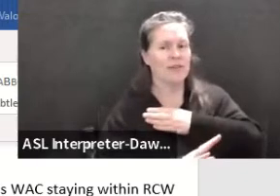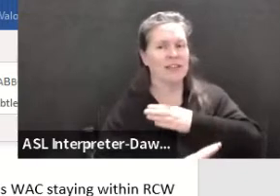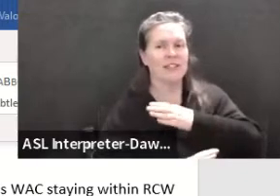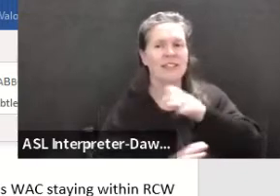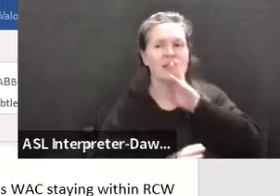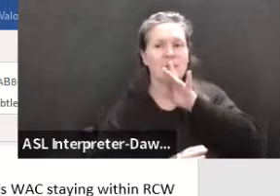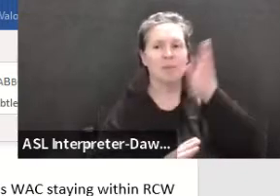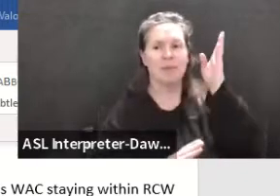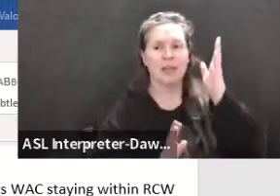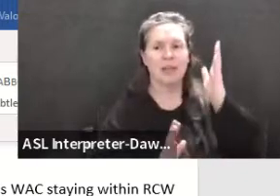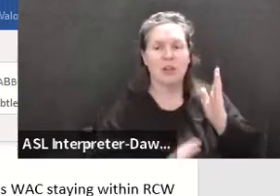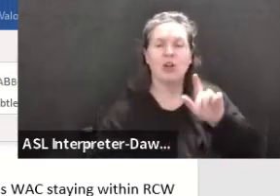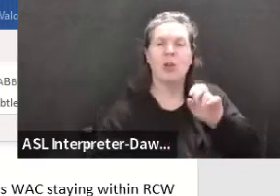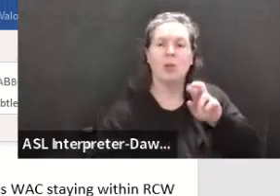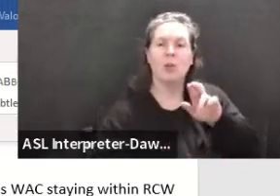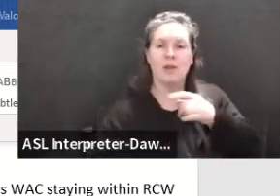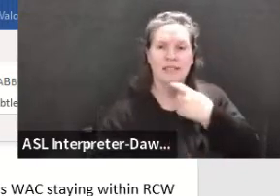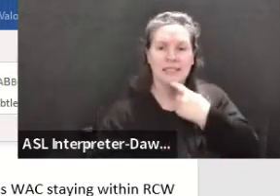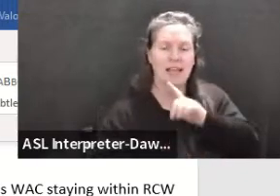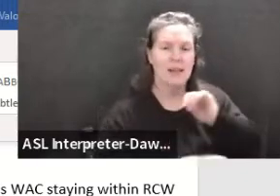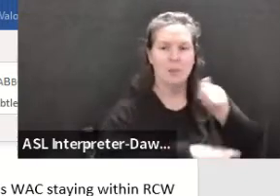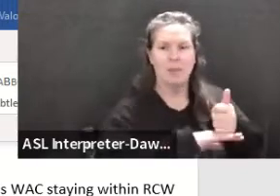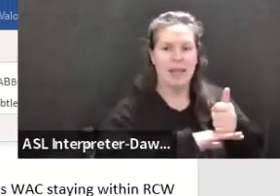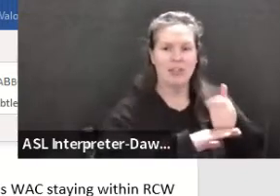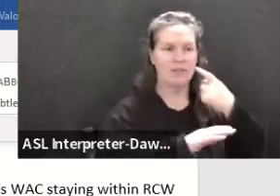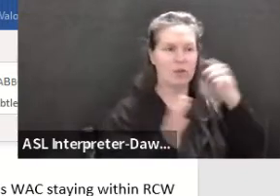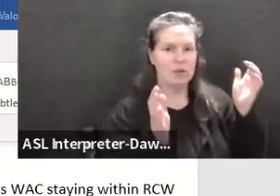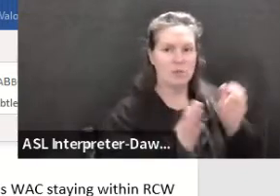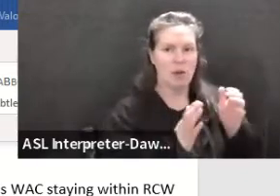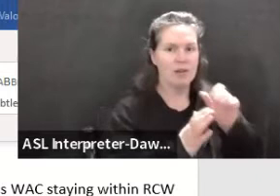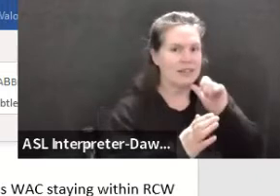is implementation, small unfunded mandate.